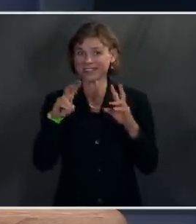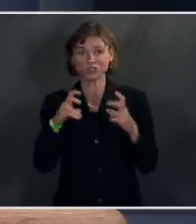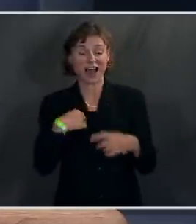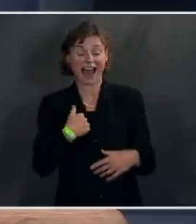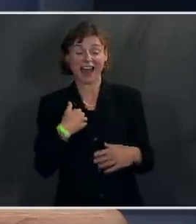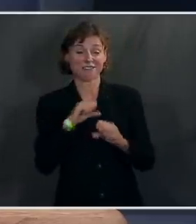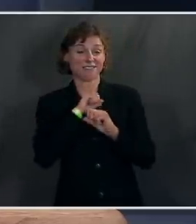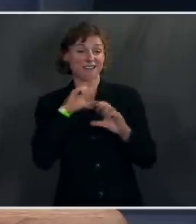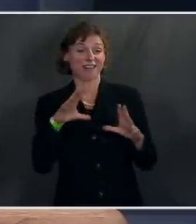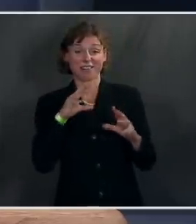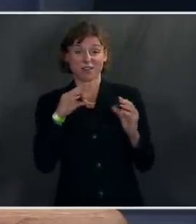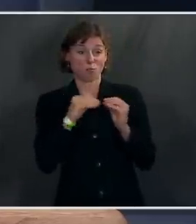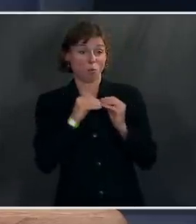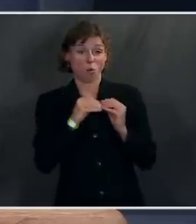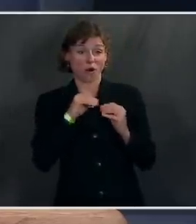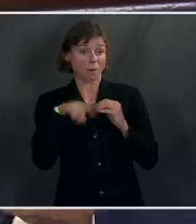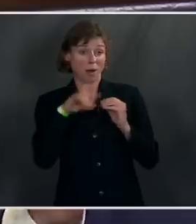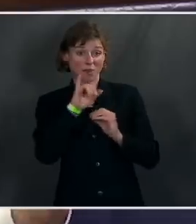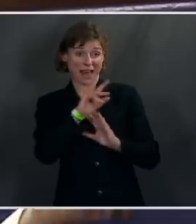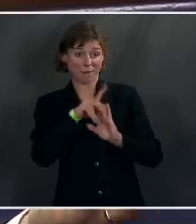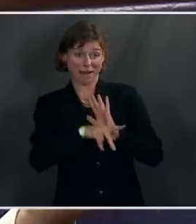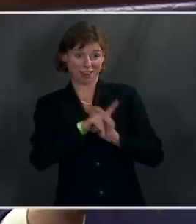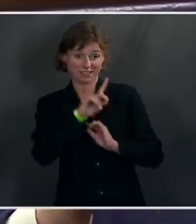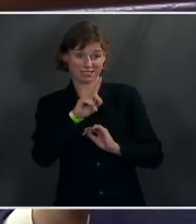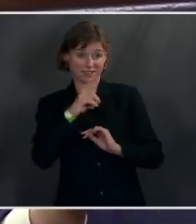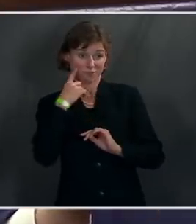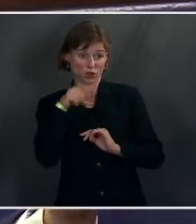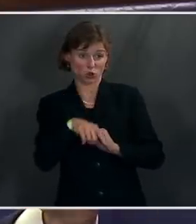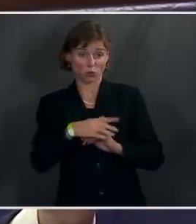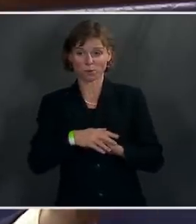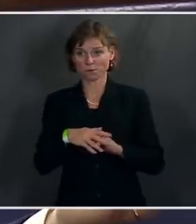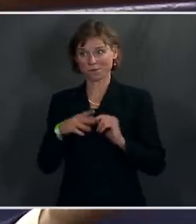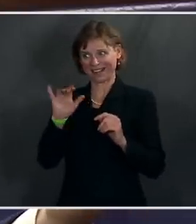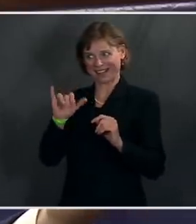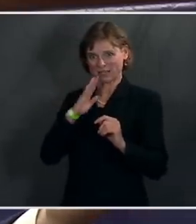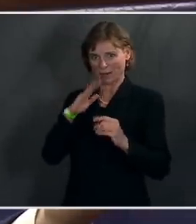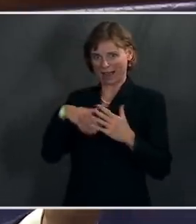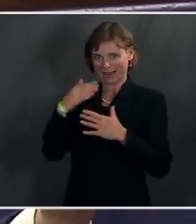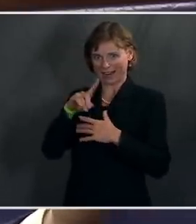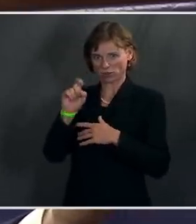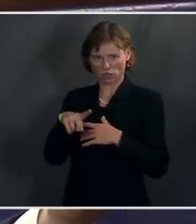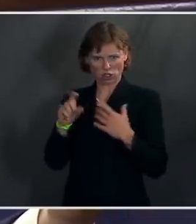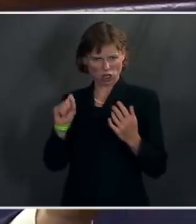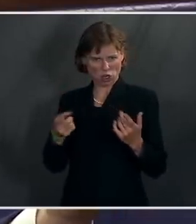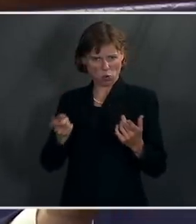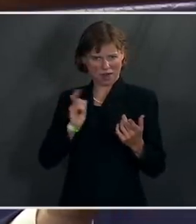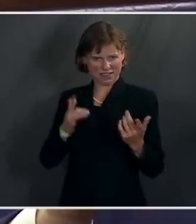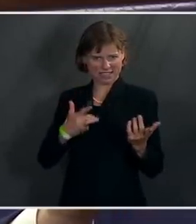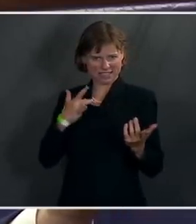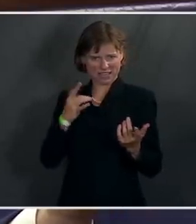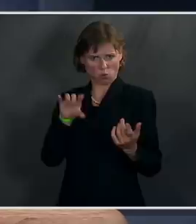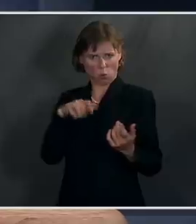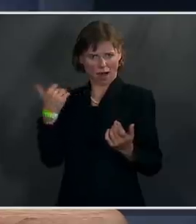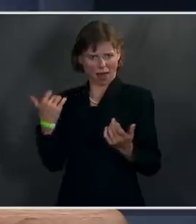for you, though. The Press: That was my next question. This is still being worked on. Can you give us a sense of what else may still be coming?